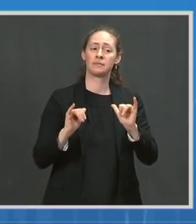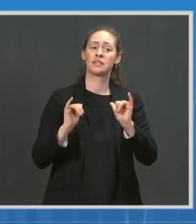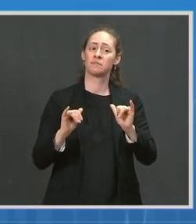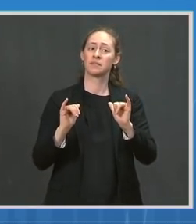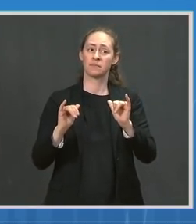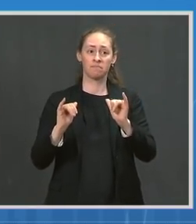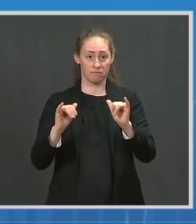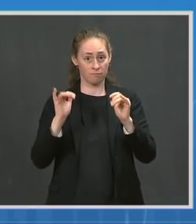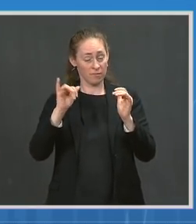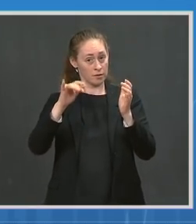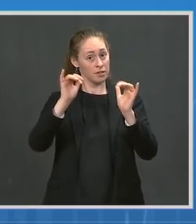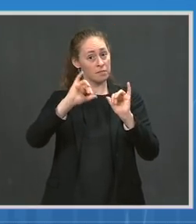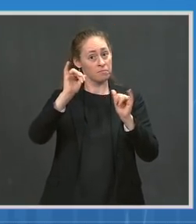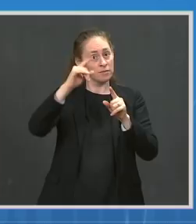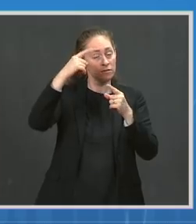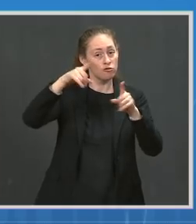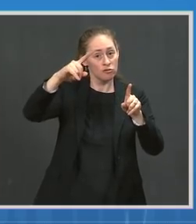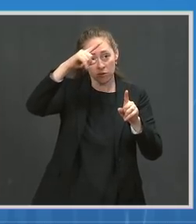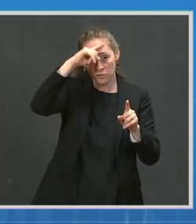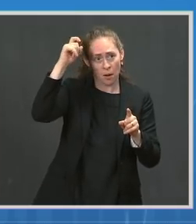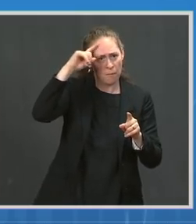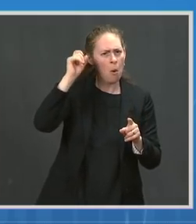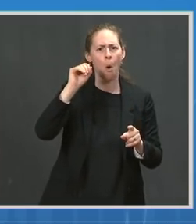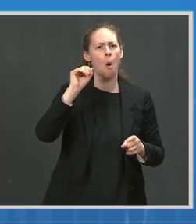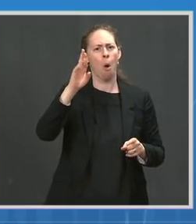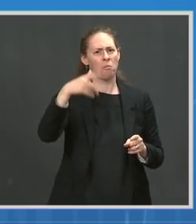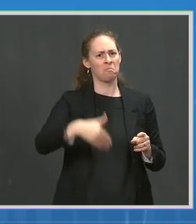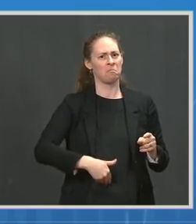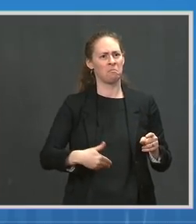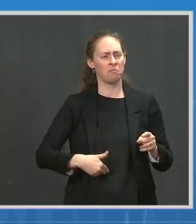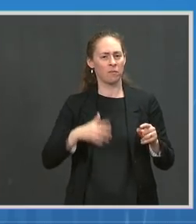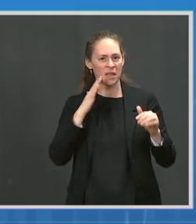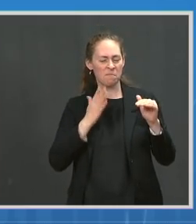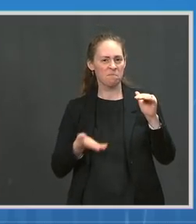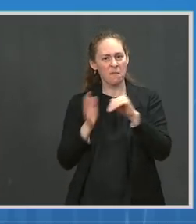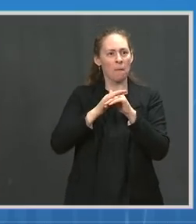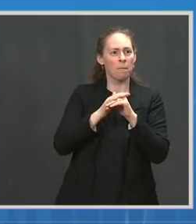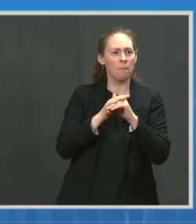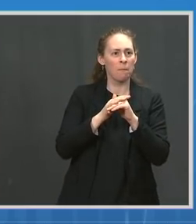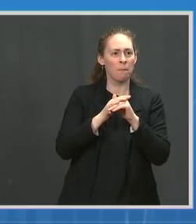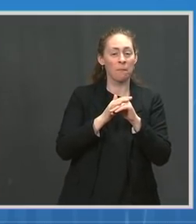Or are you anticipating at some point that that's going to get up to, you know, 4 million or above 4 million?